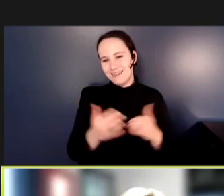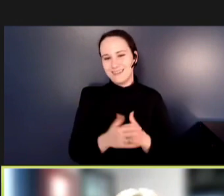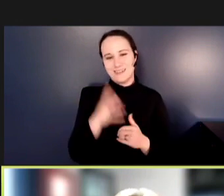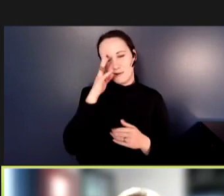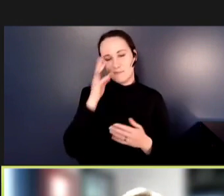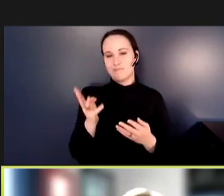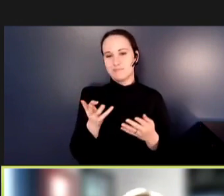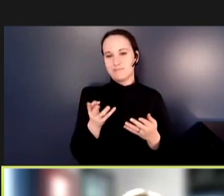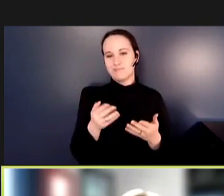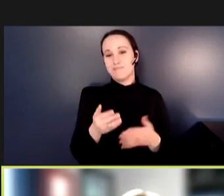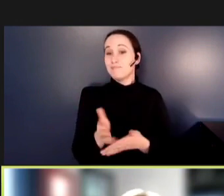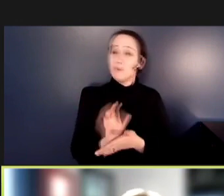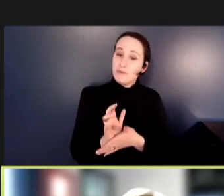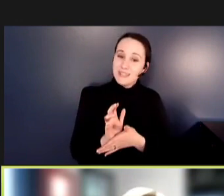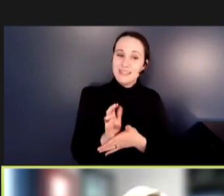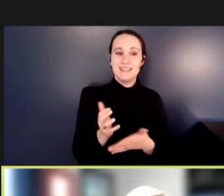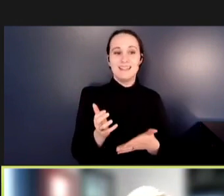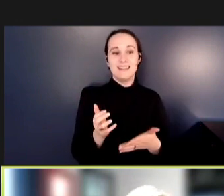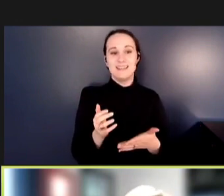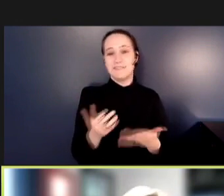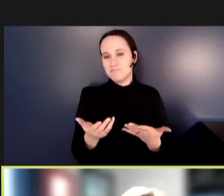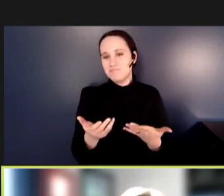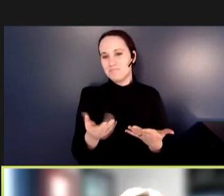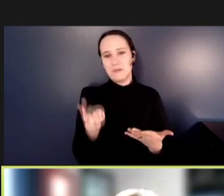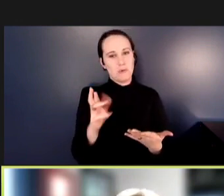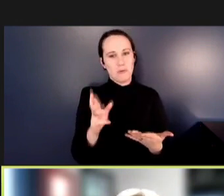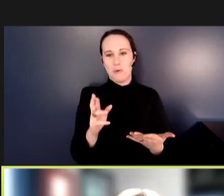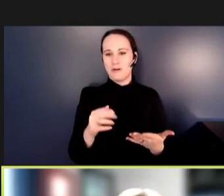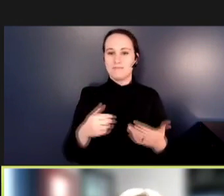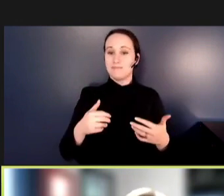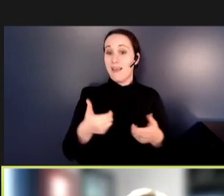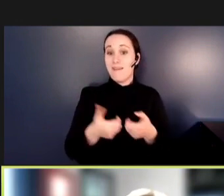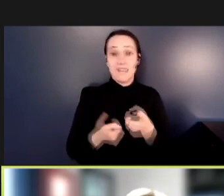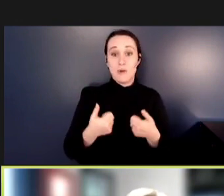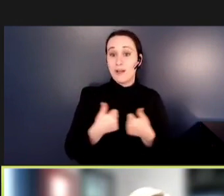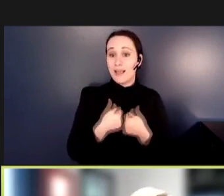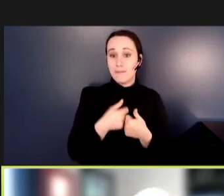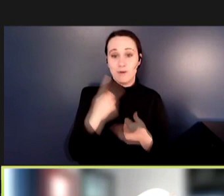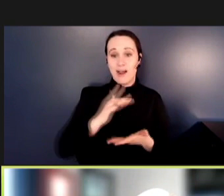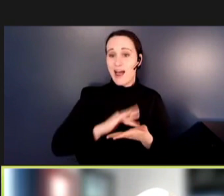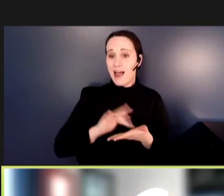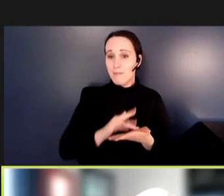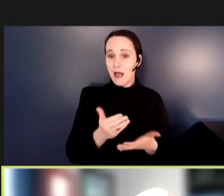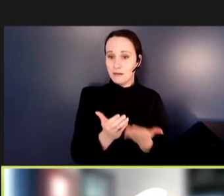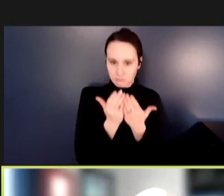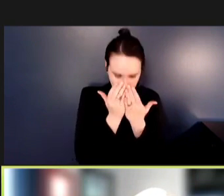movies is another, or having them play video games on an iPad or something in the office is also